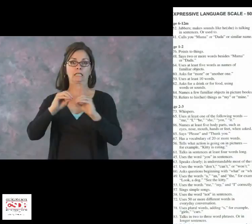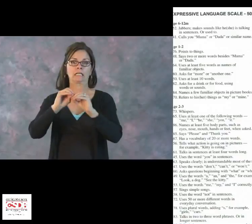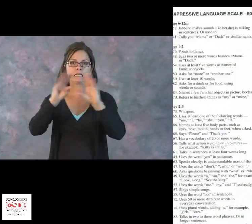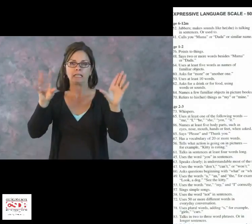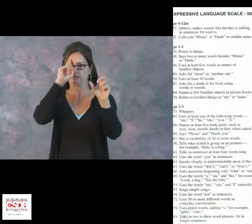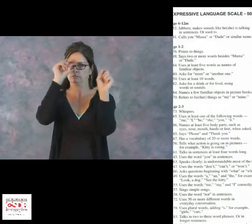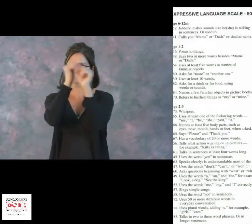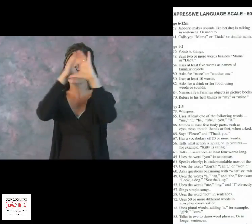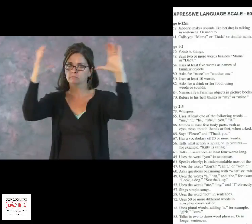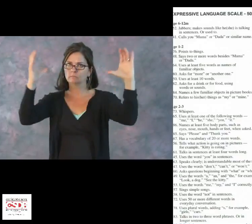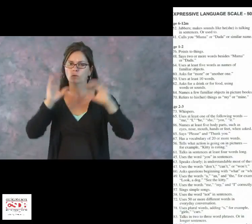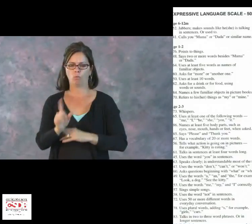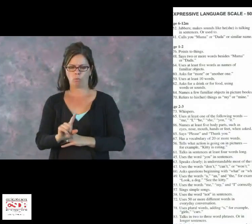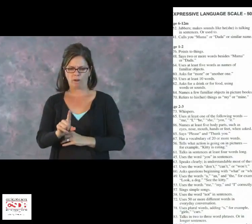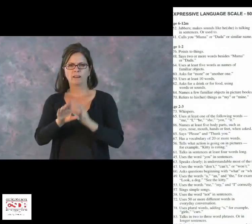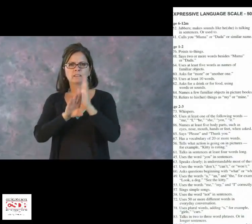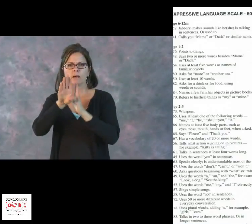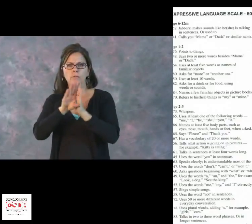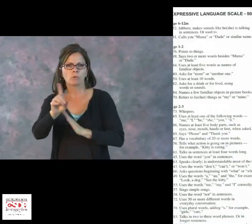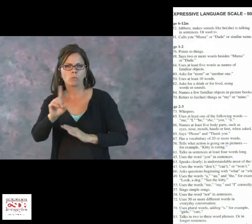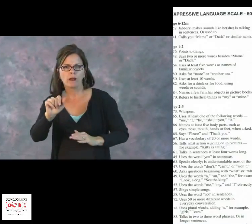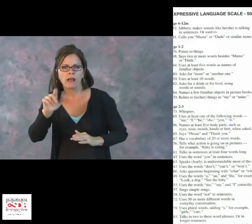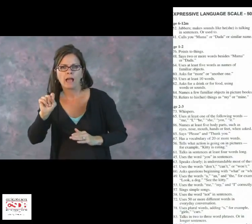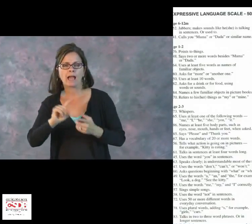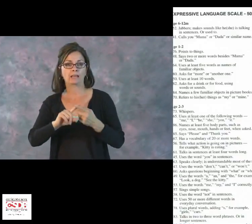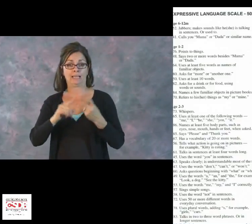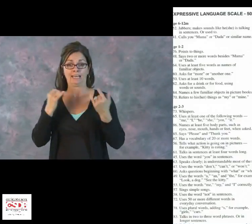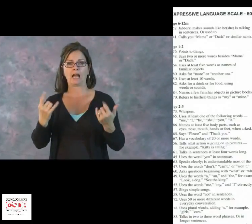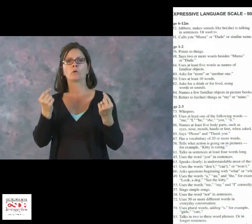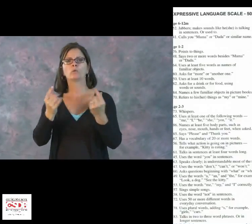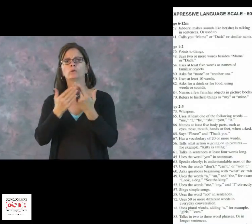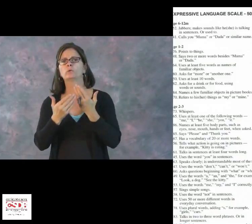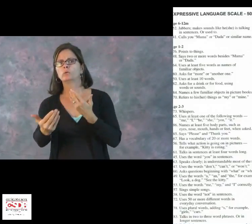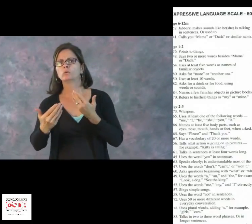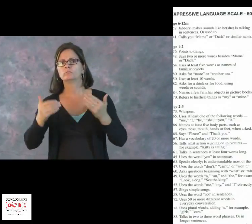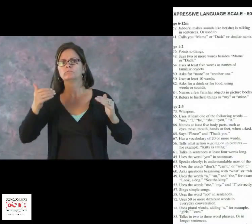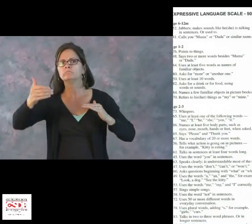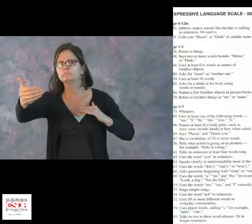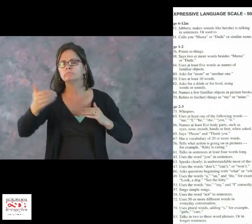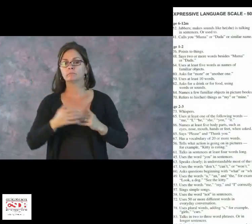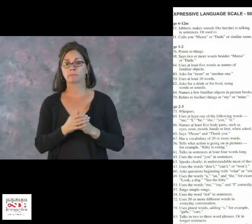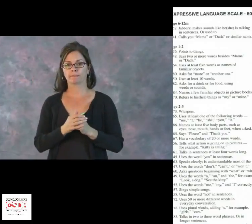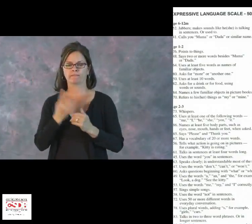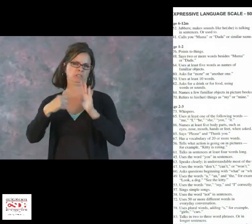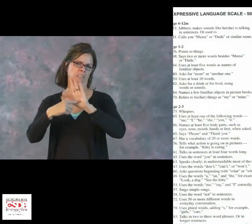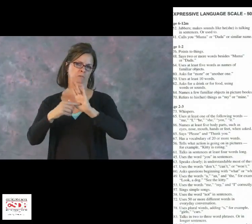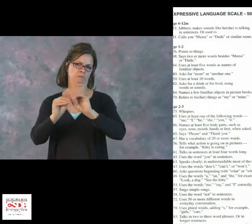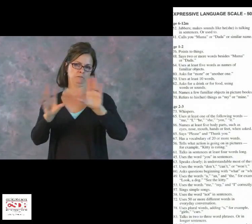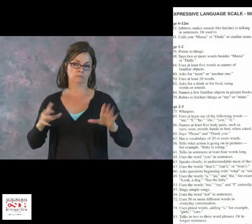and what the next steps are. For example, if you look at a form a given family